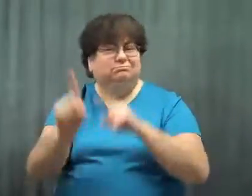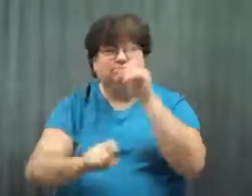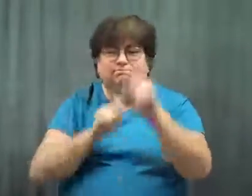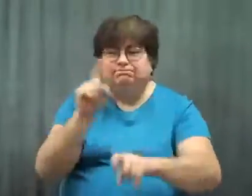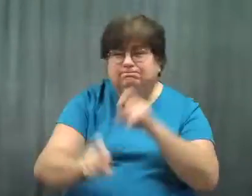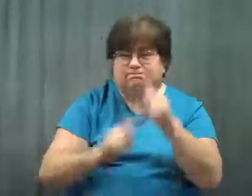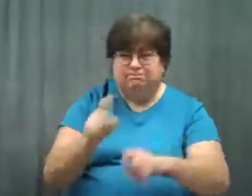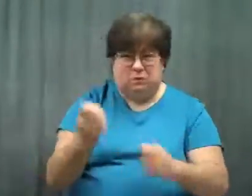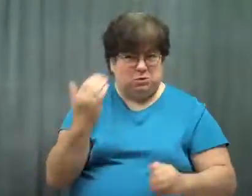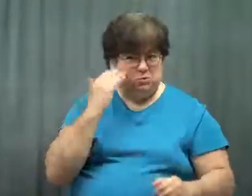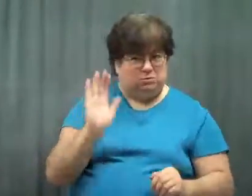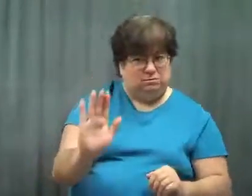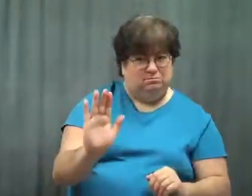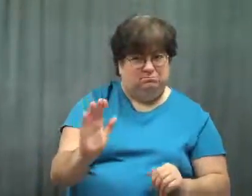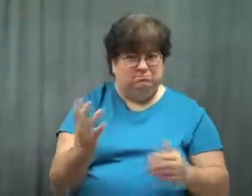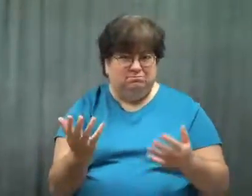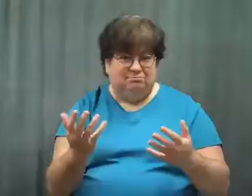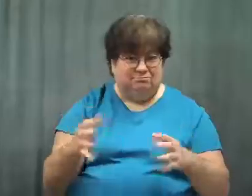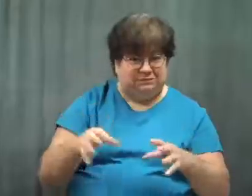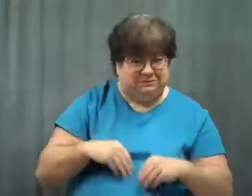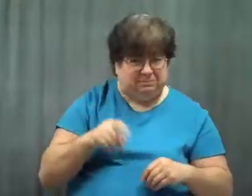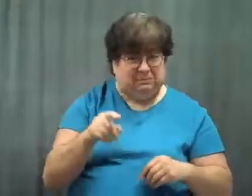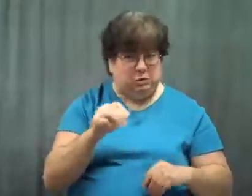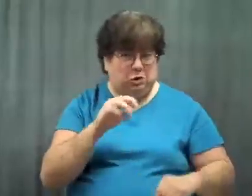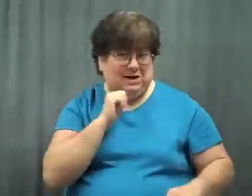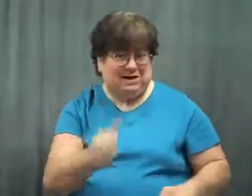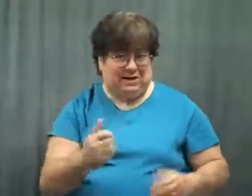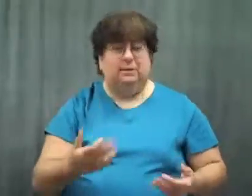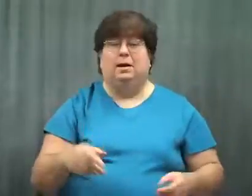The candidate is questioned so Congress can decide whether to confirm or not.